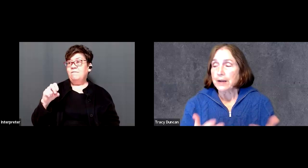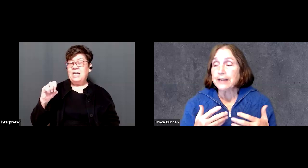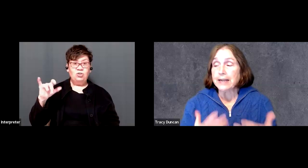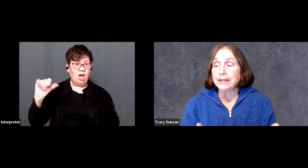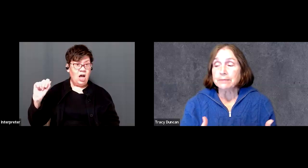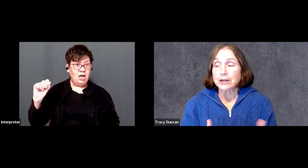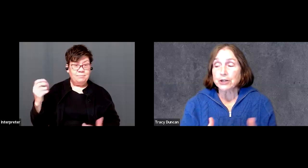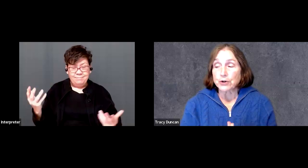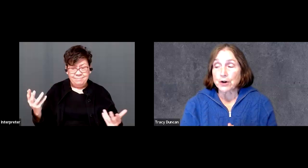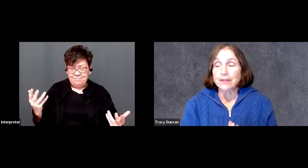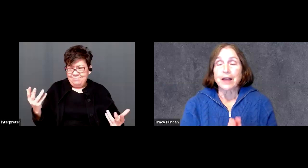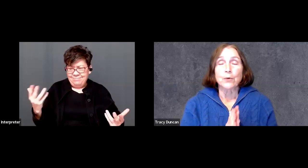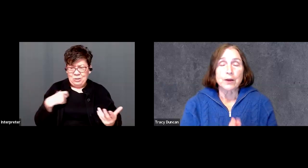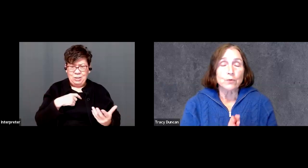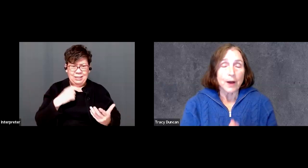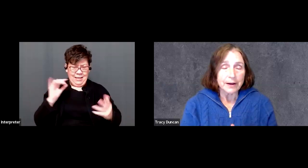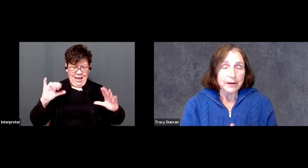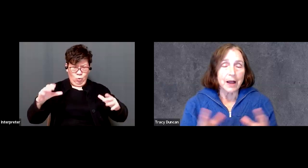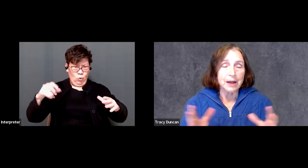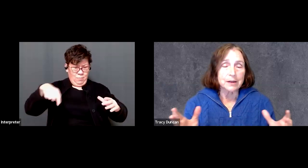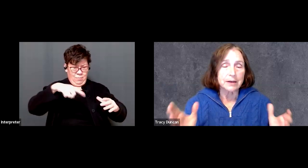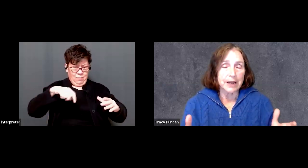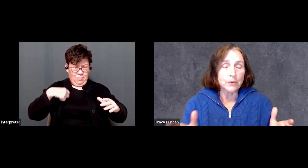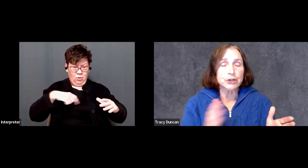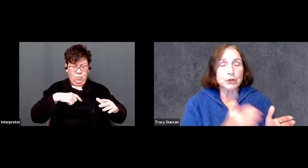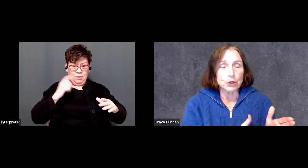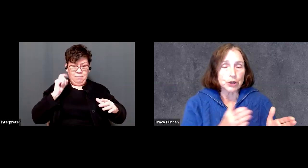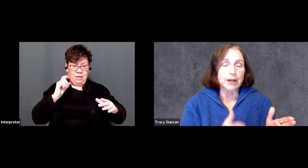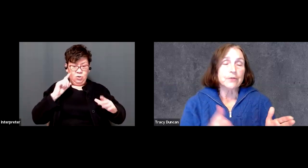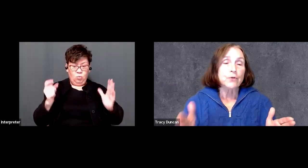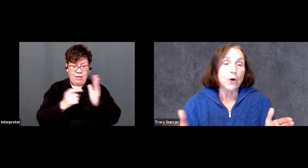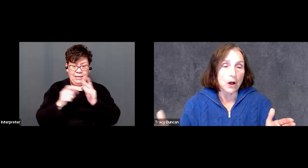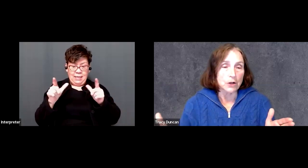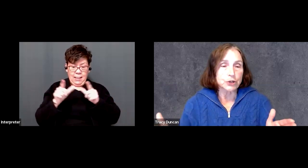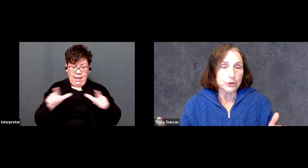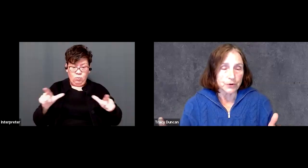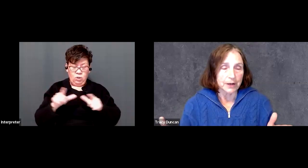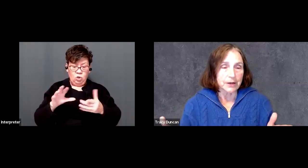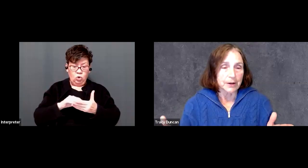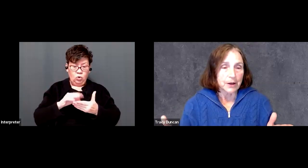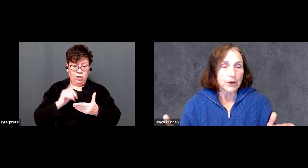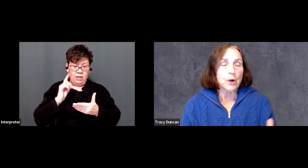We need to make sure that we recognize language learning for all children